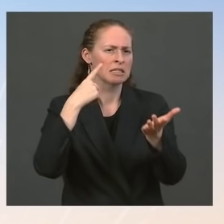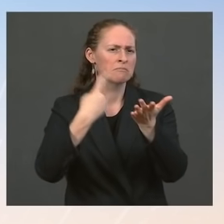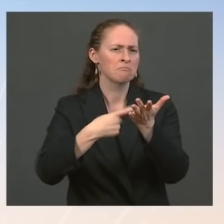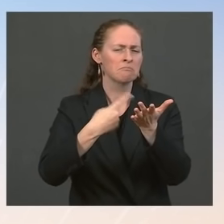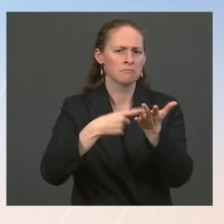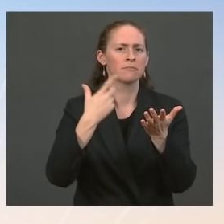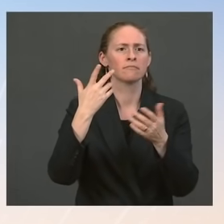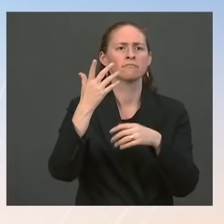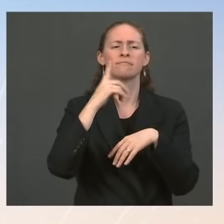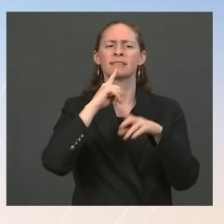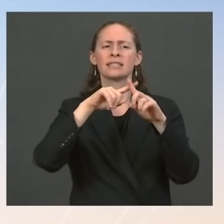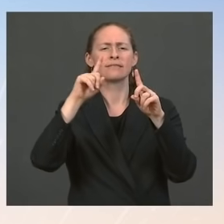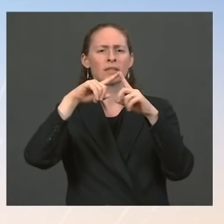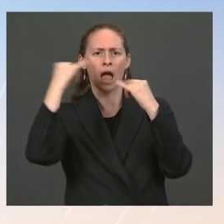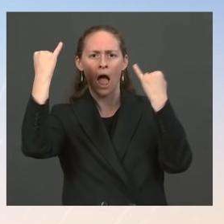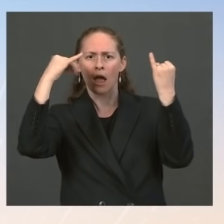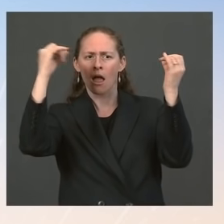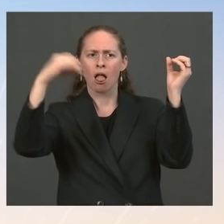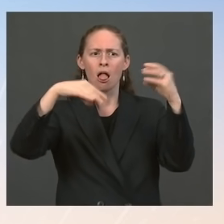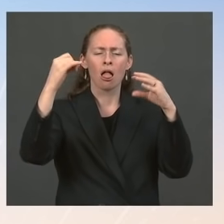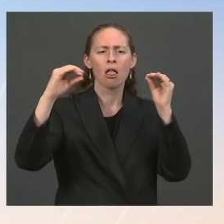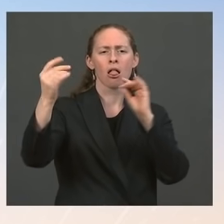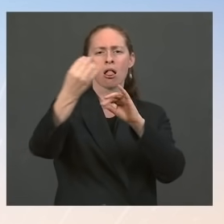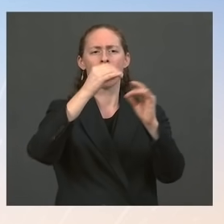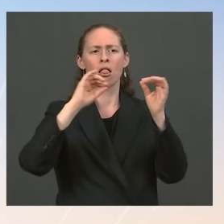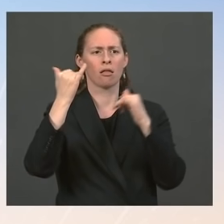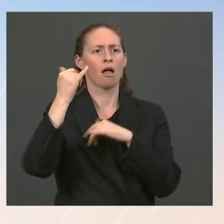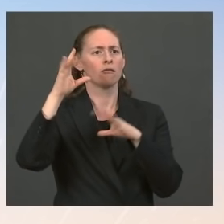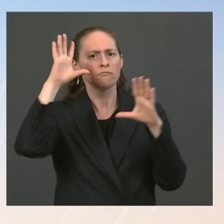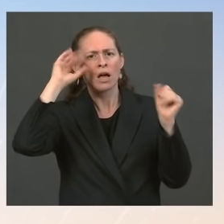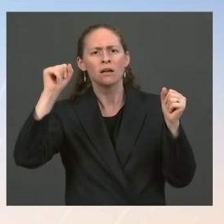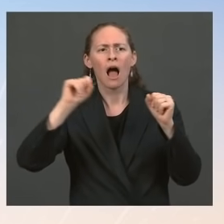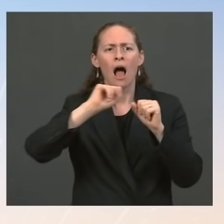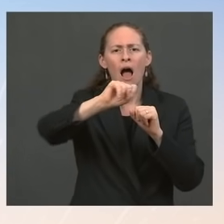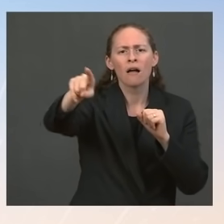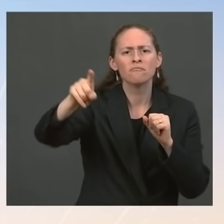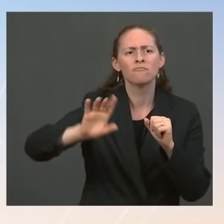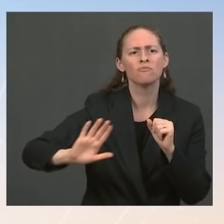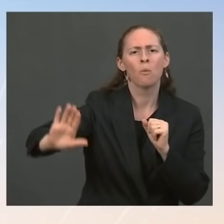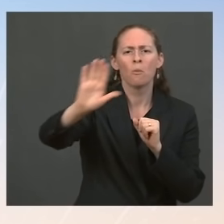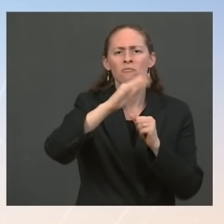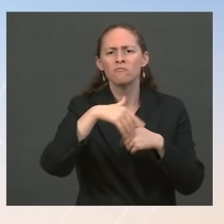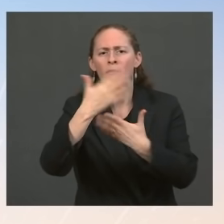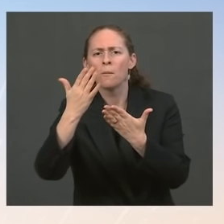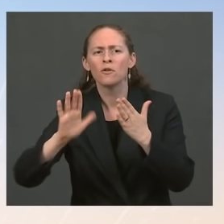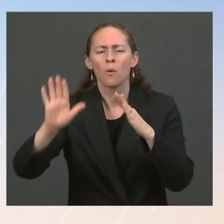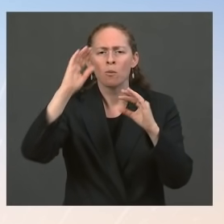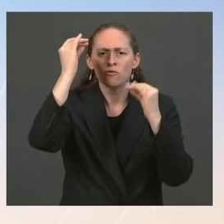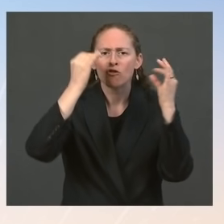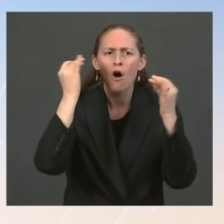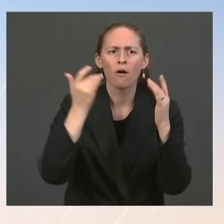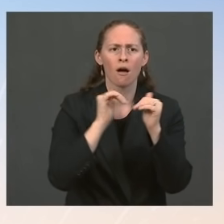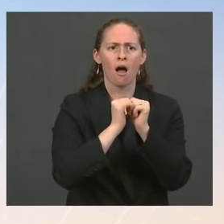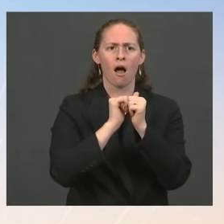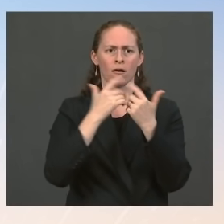The President has asked members to submit their own proposals, including on critical issues like how to address the crisis of climate change. So I just throw that out there